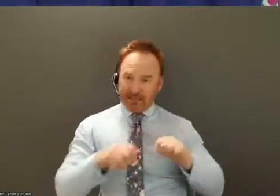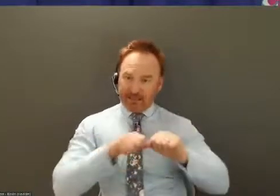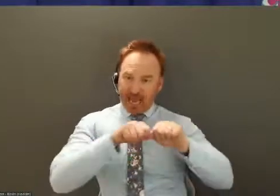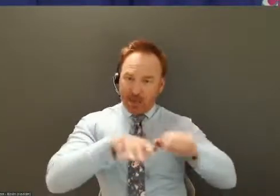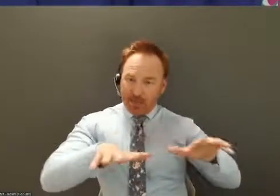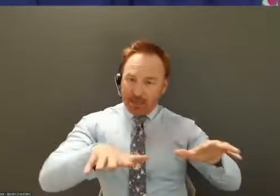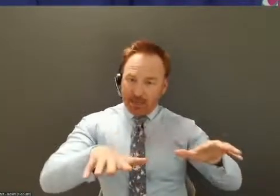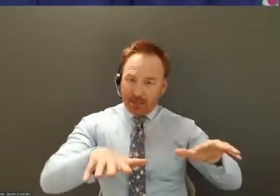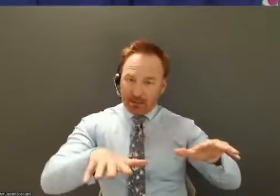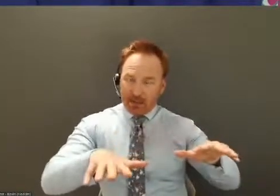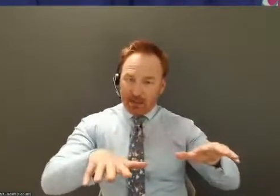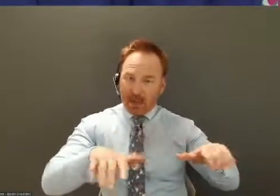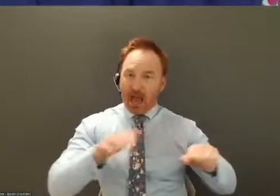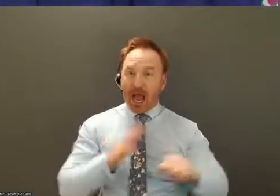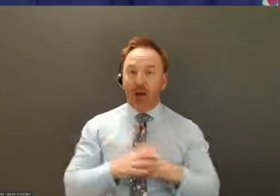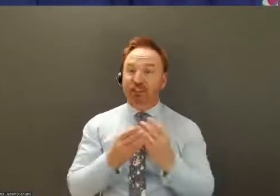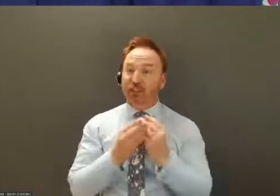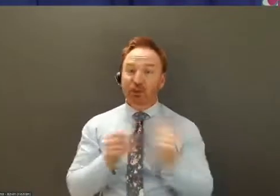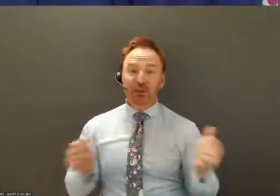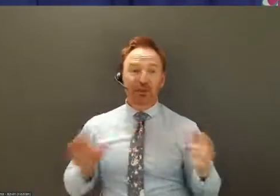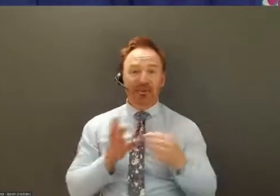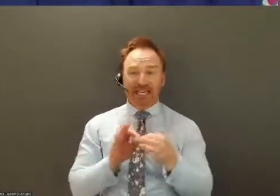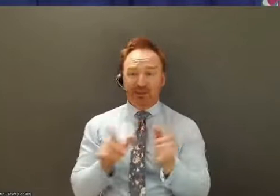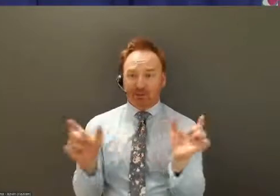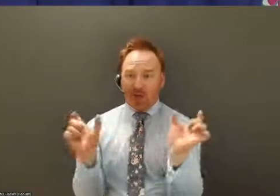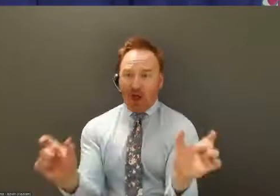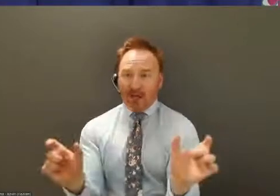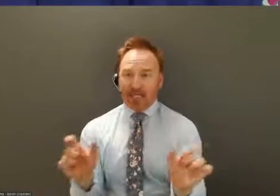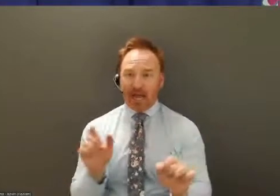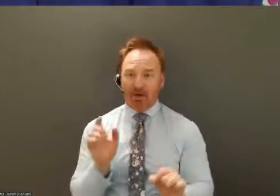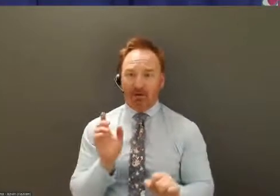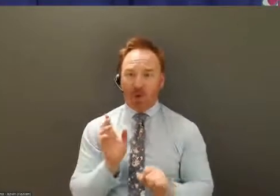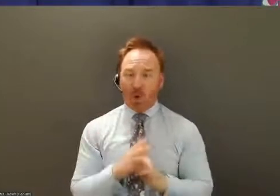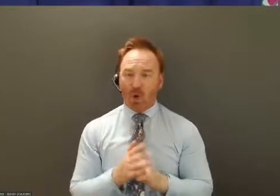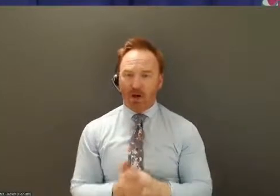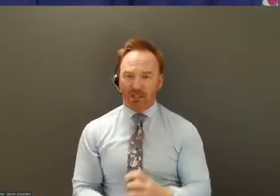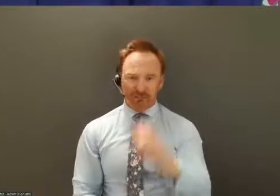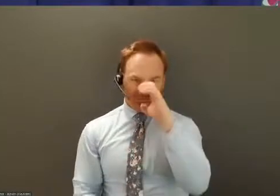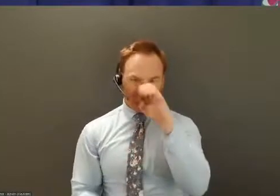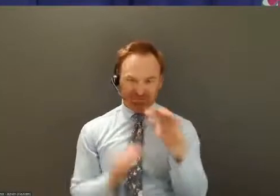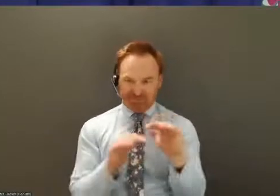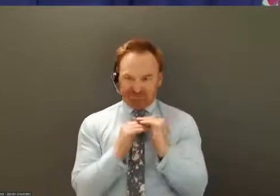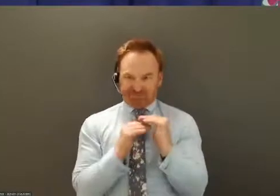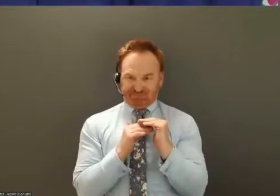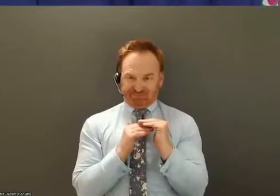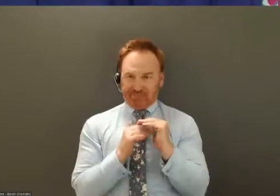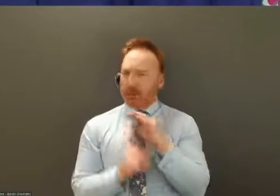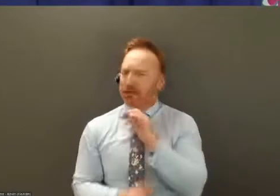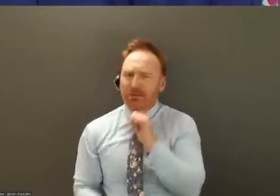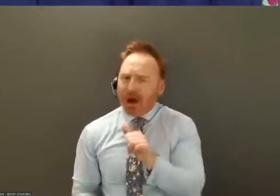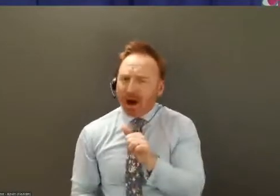kids can learn new skills and have fun doing so. Many parents and caregivers are